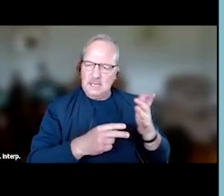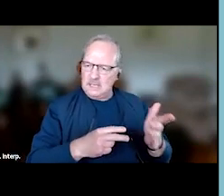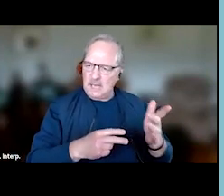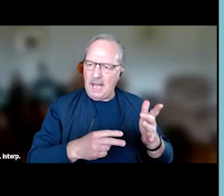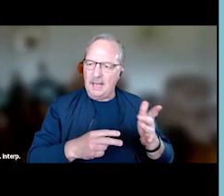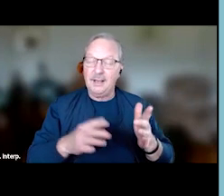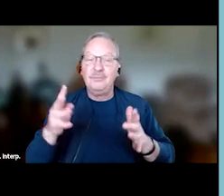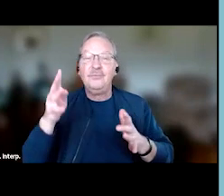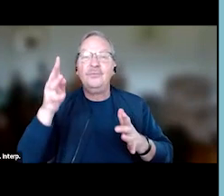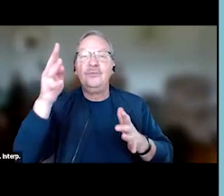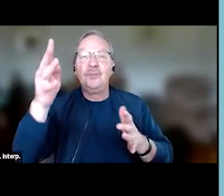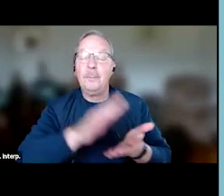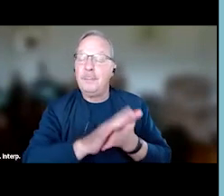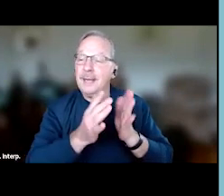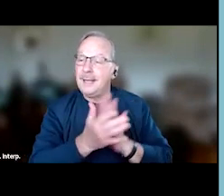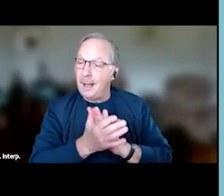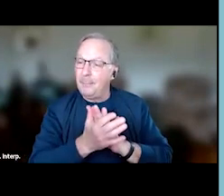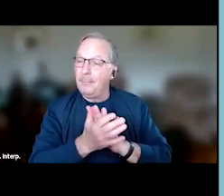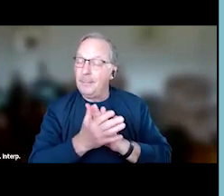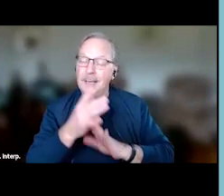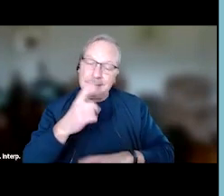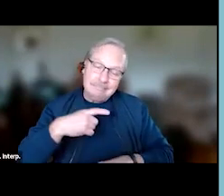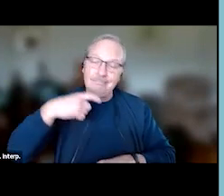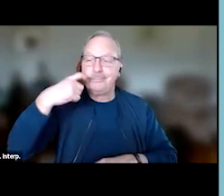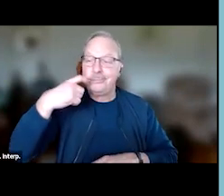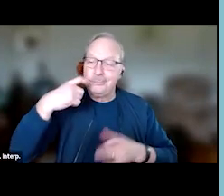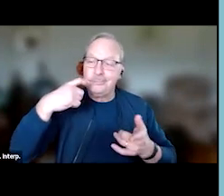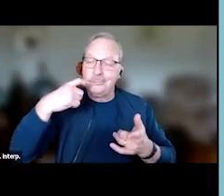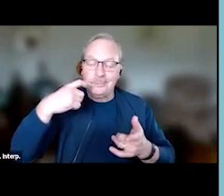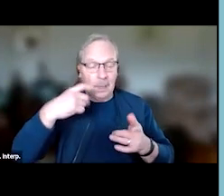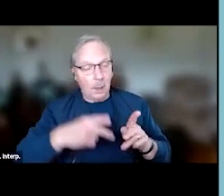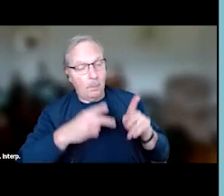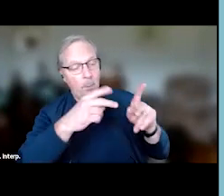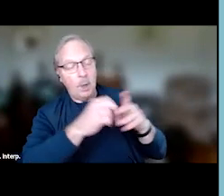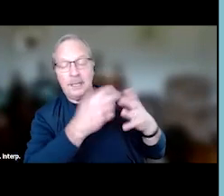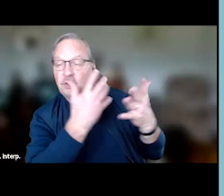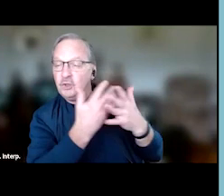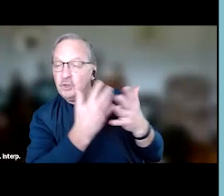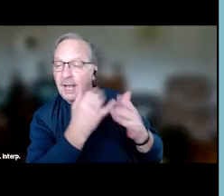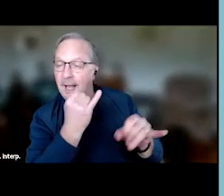to become a victim of substance addiction and placed in jails, institutions, or death.